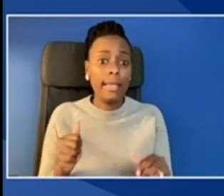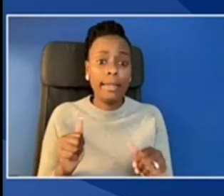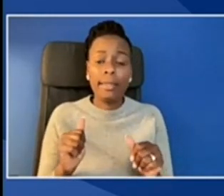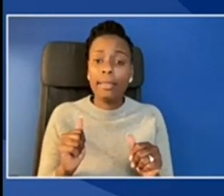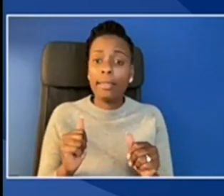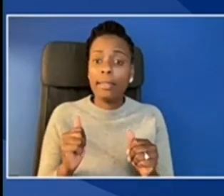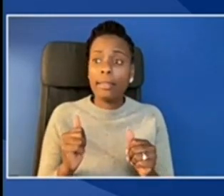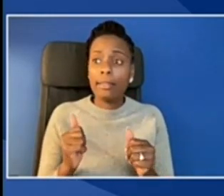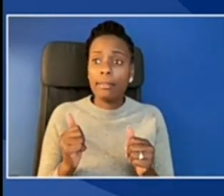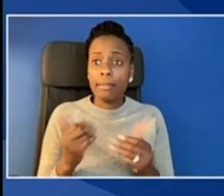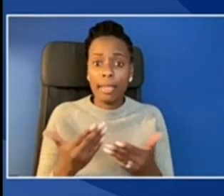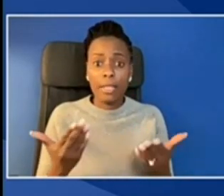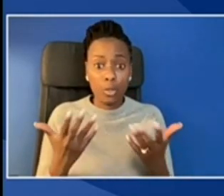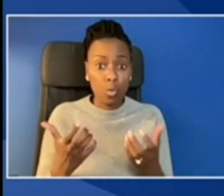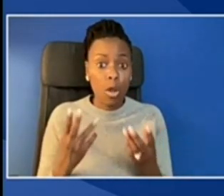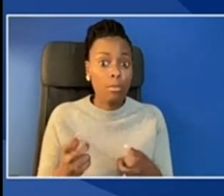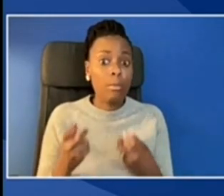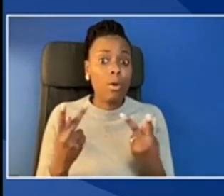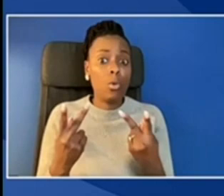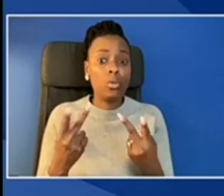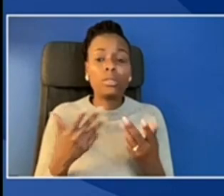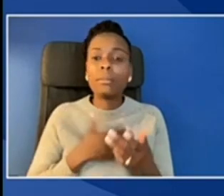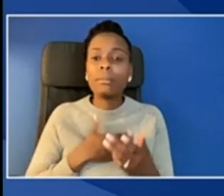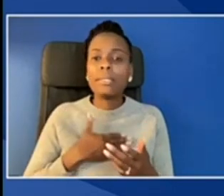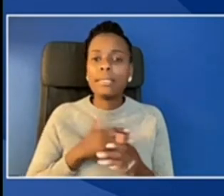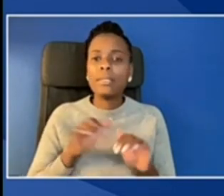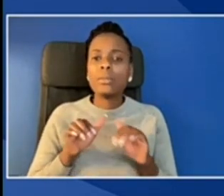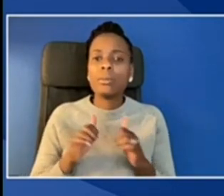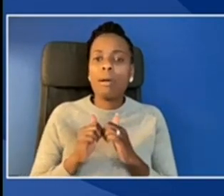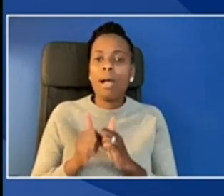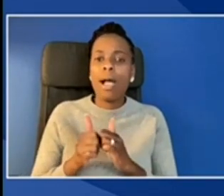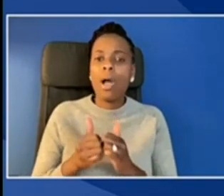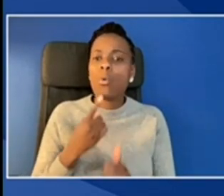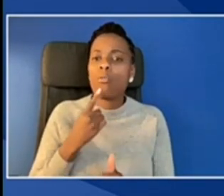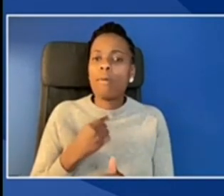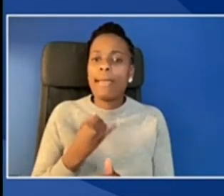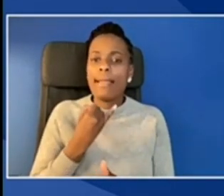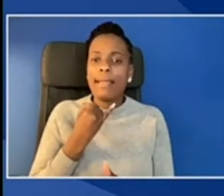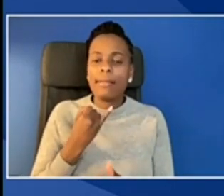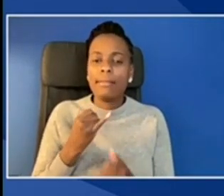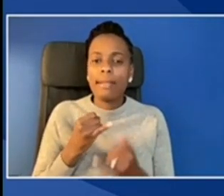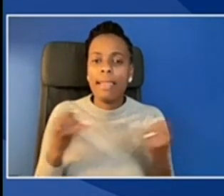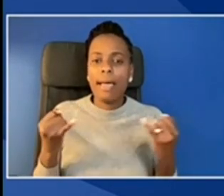please do so in red-line form and submit to facilitators.